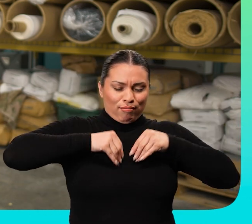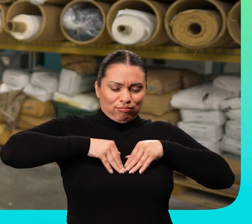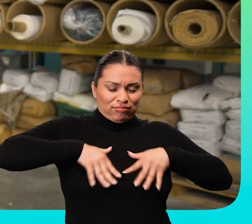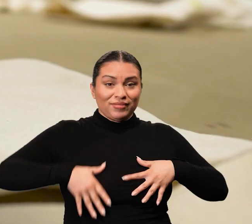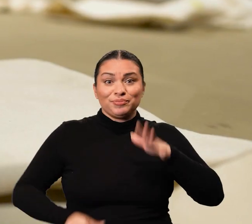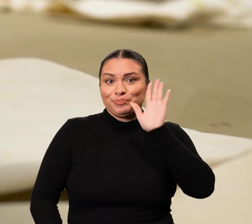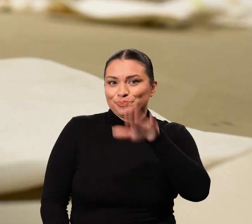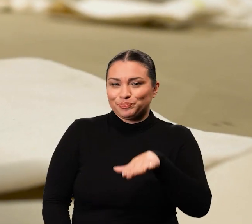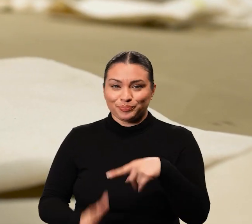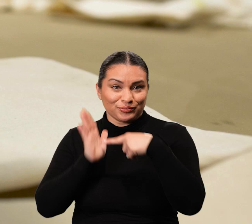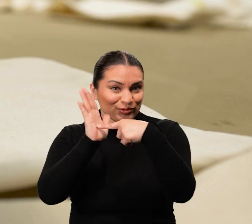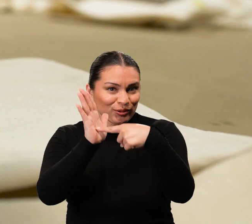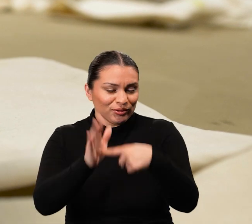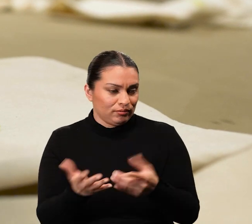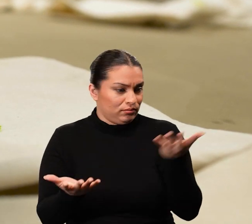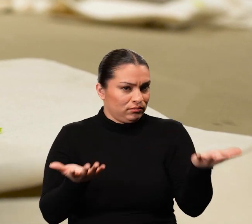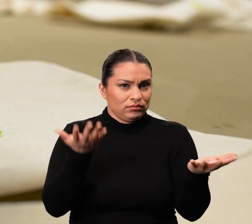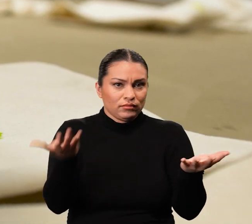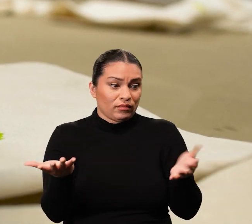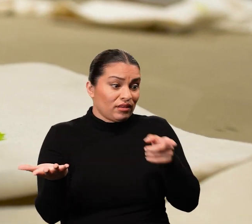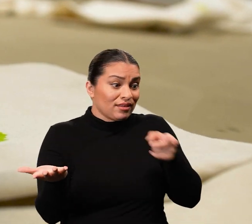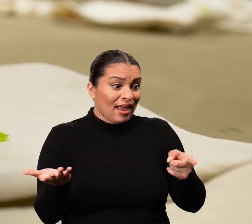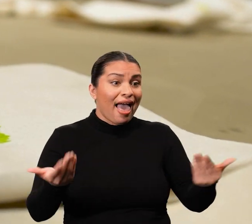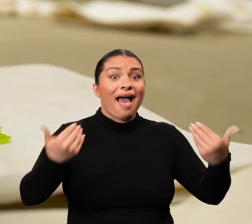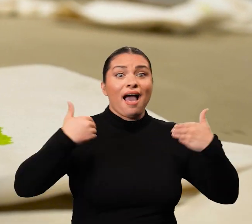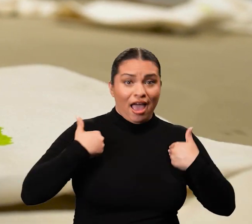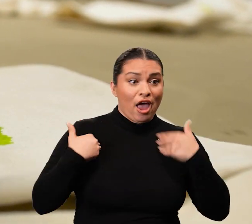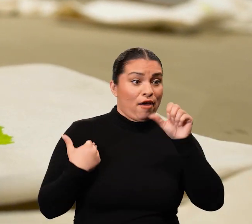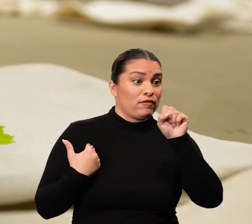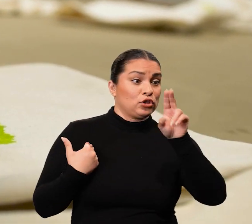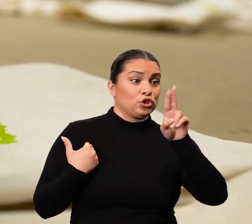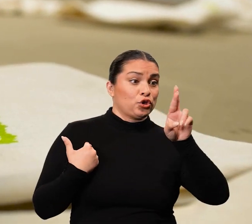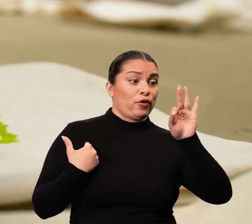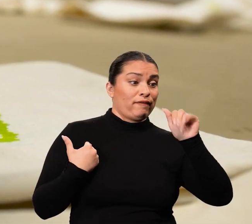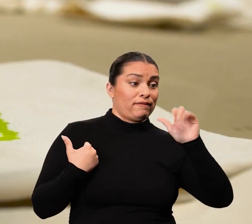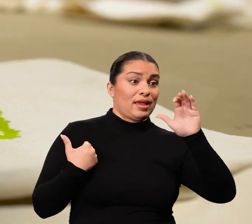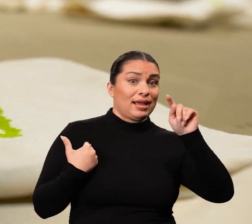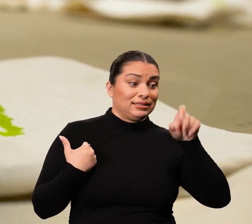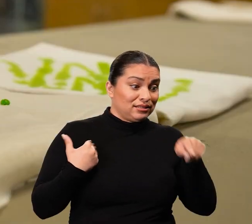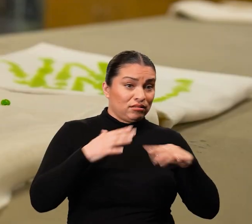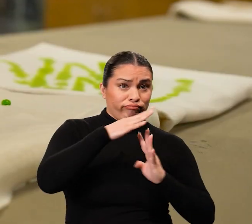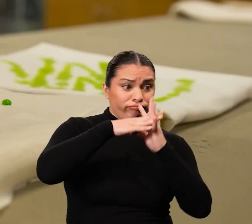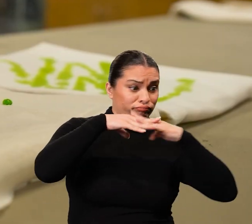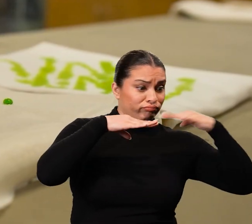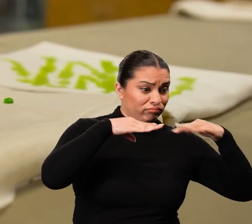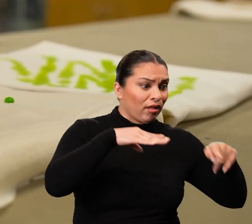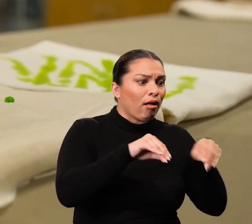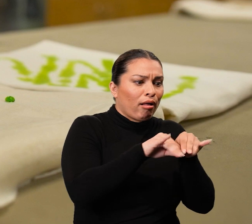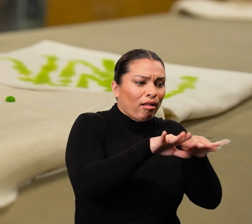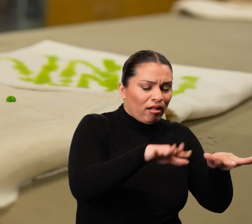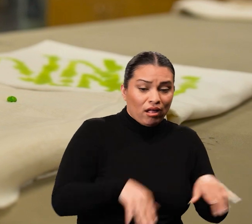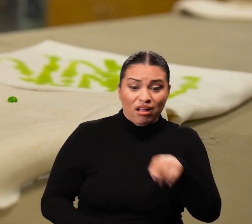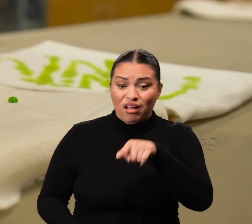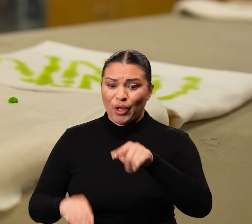Come on, let me show you. See how this dye spreads out on the fabric that was treated with the surfactant? And look here.